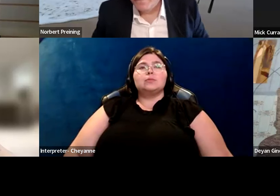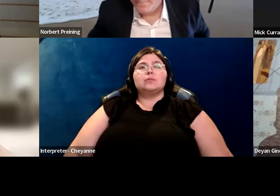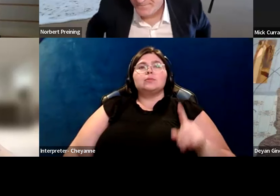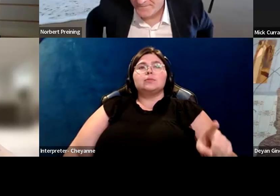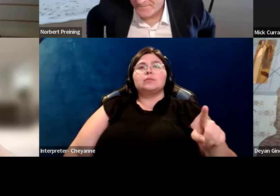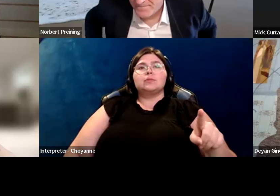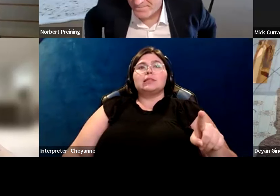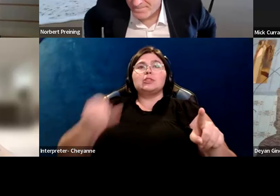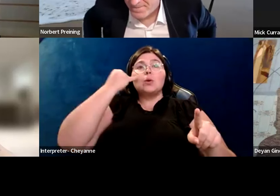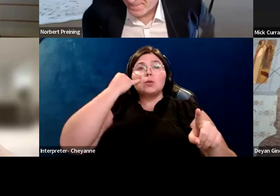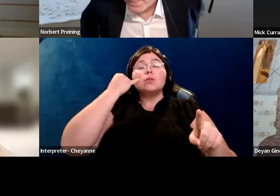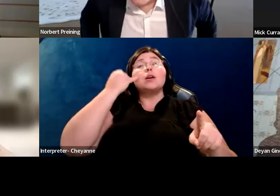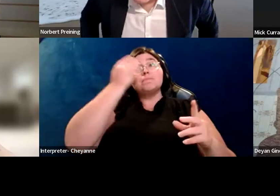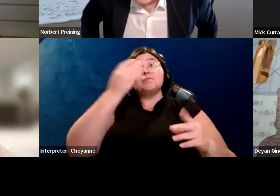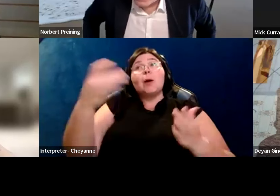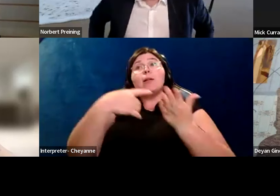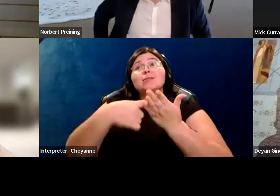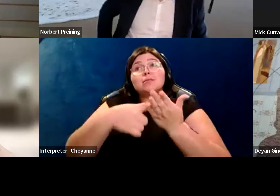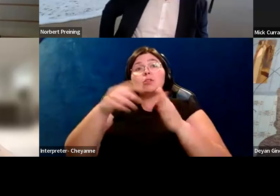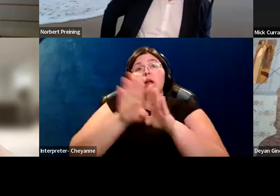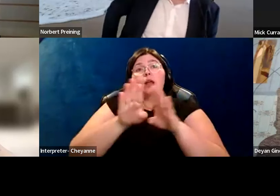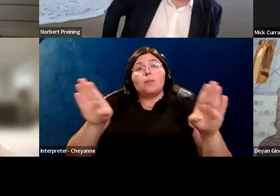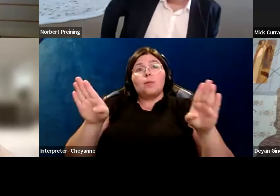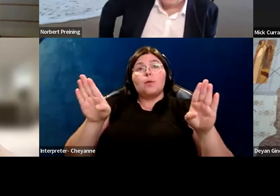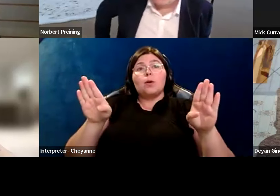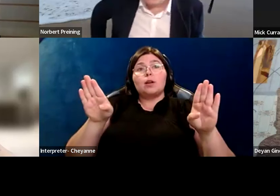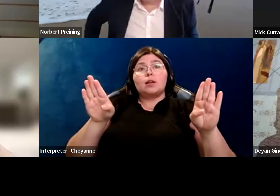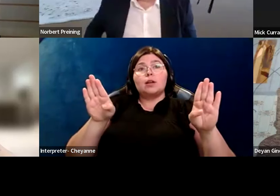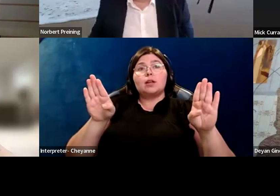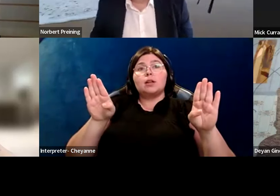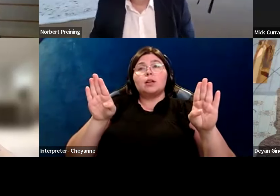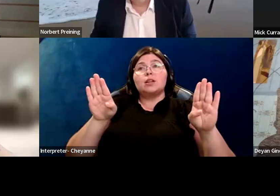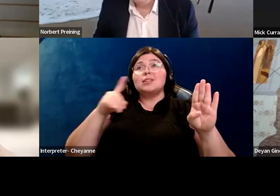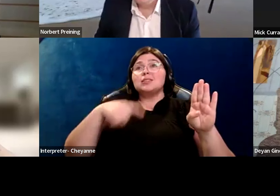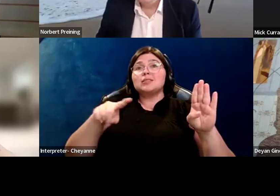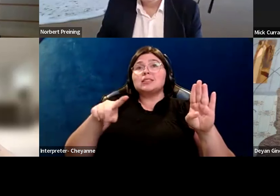board on the web page for this conference session, this forum session.